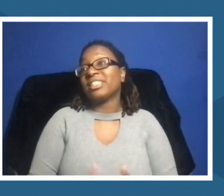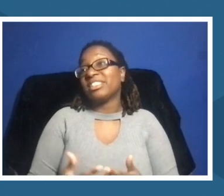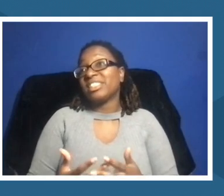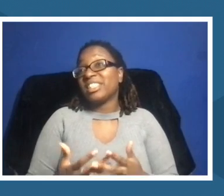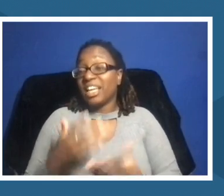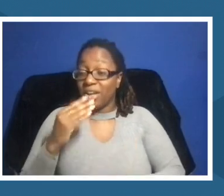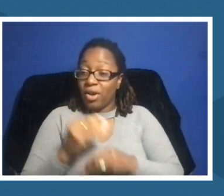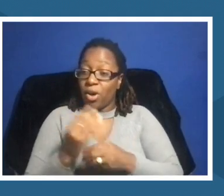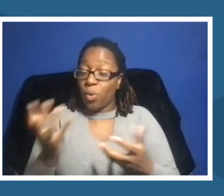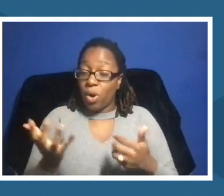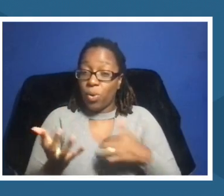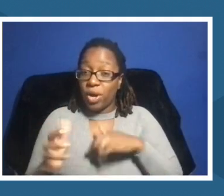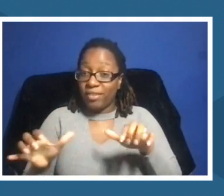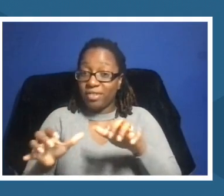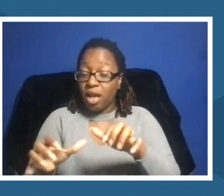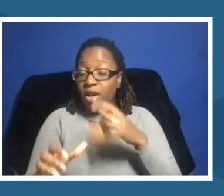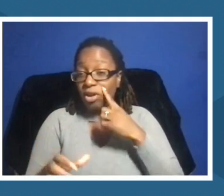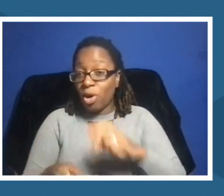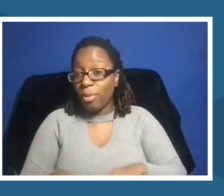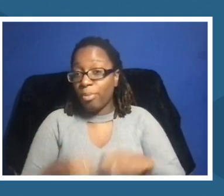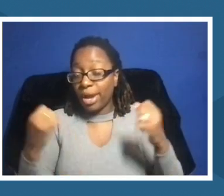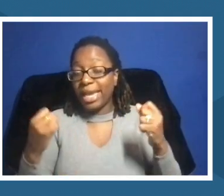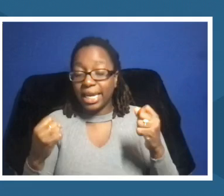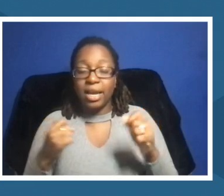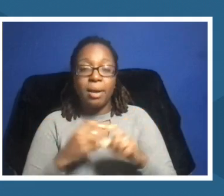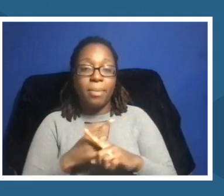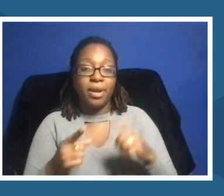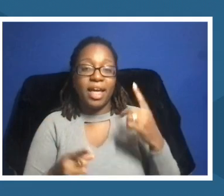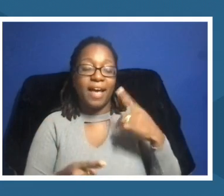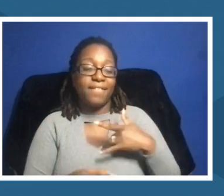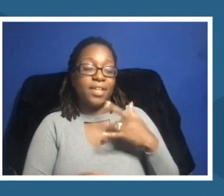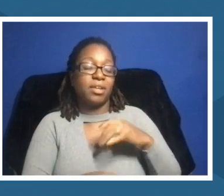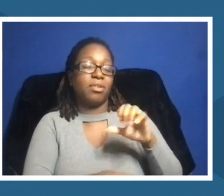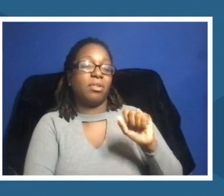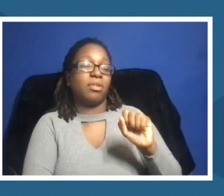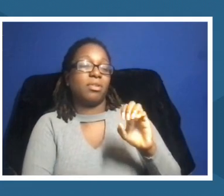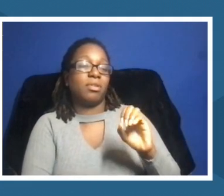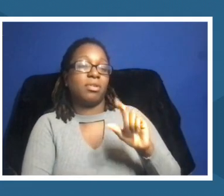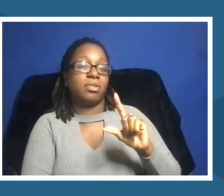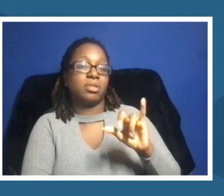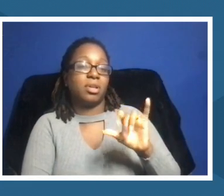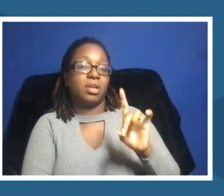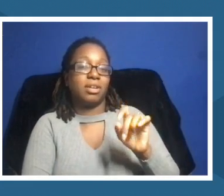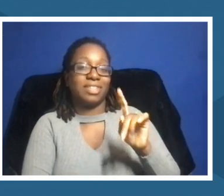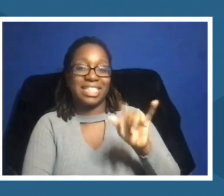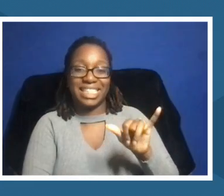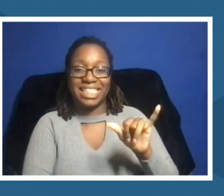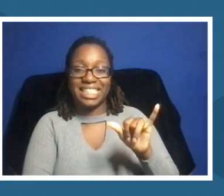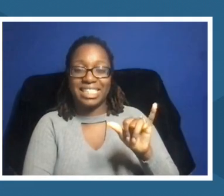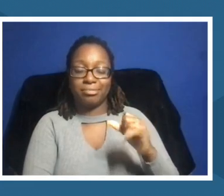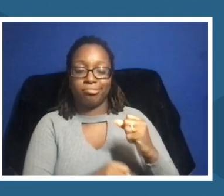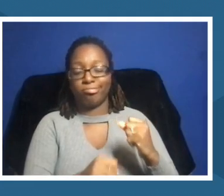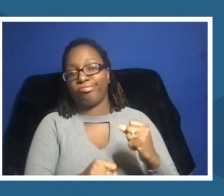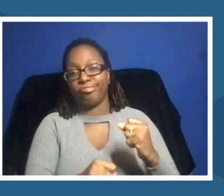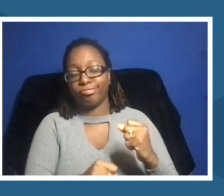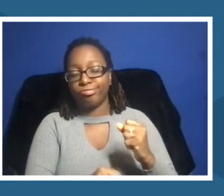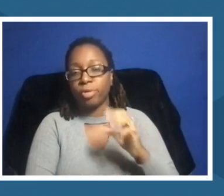solidarity an allyship is is is so important and i think uh you know in